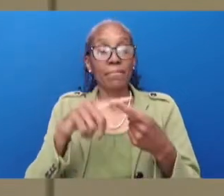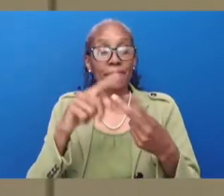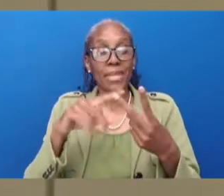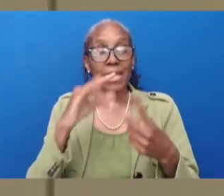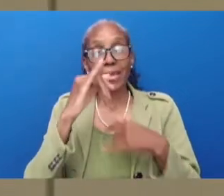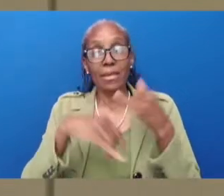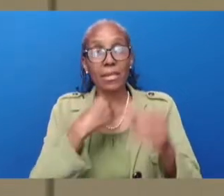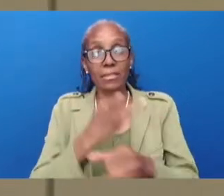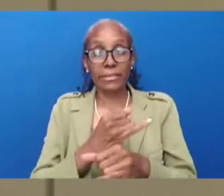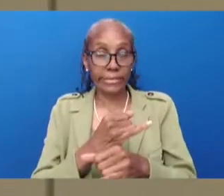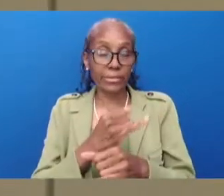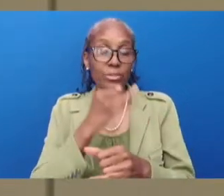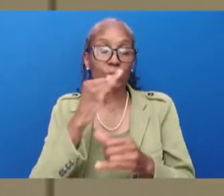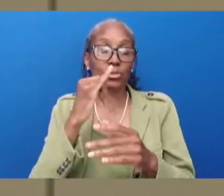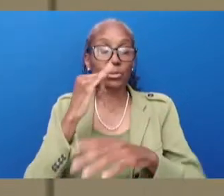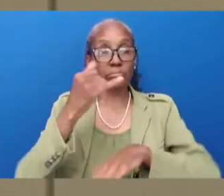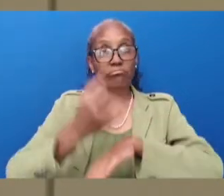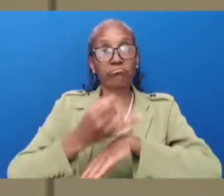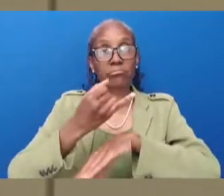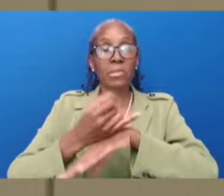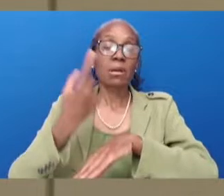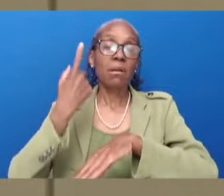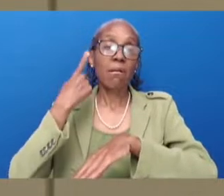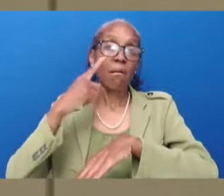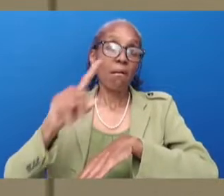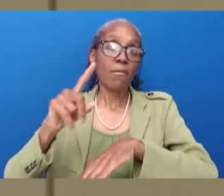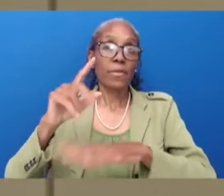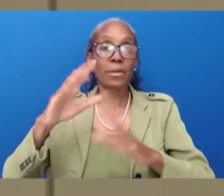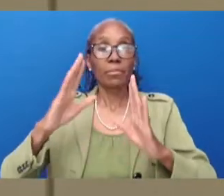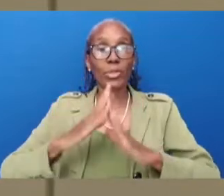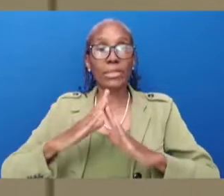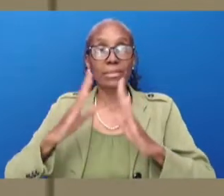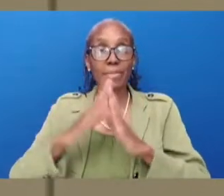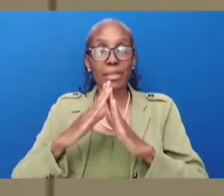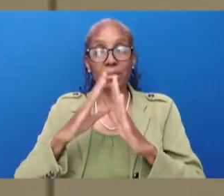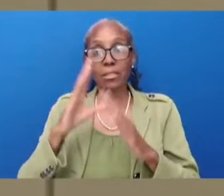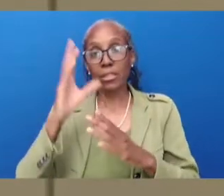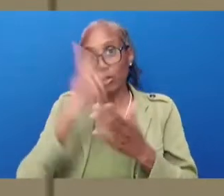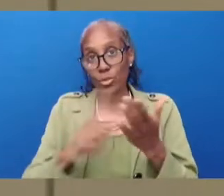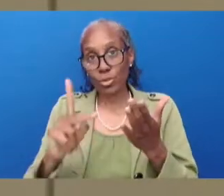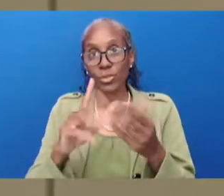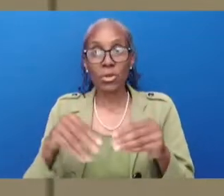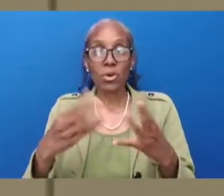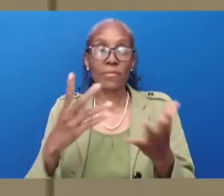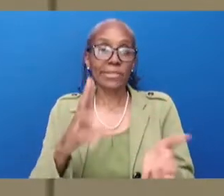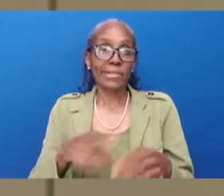CHAPEL HILL SCHOOL OF